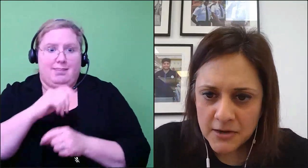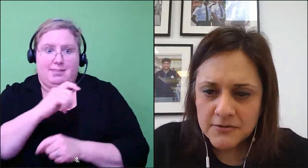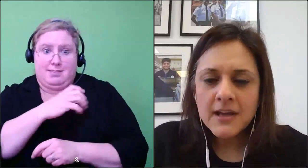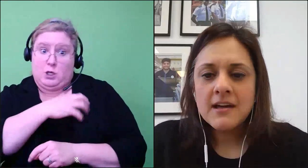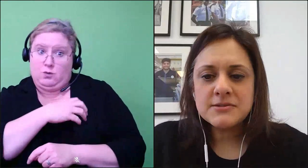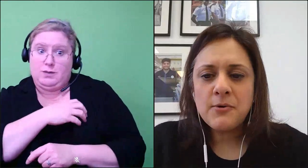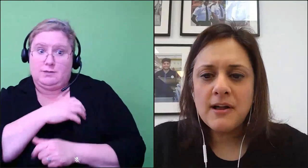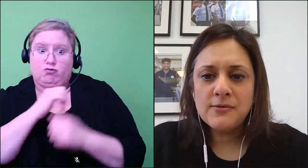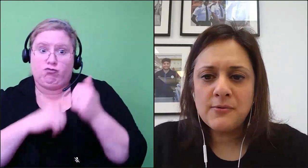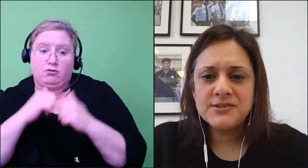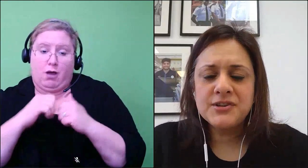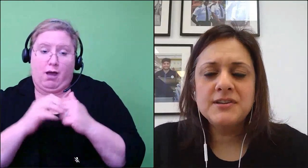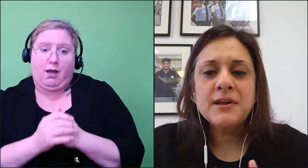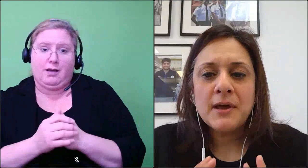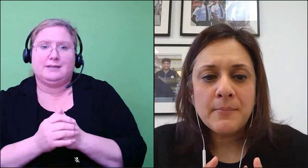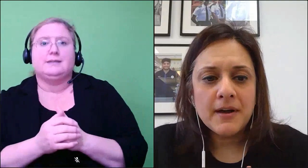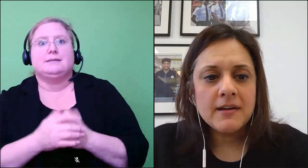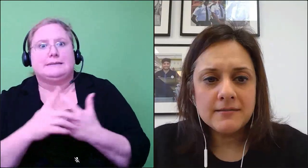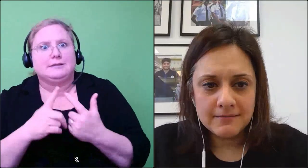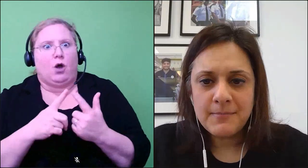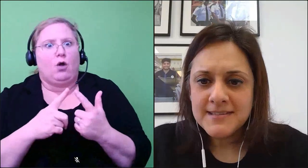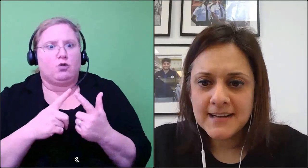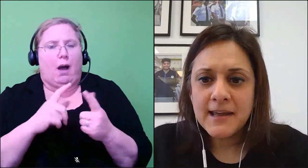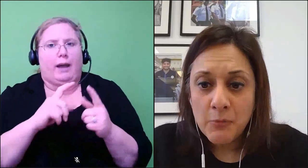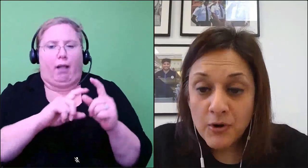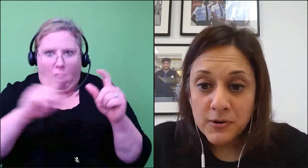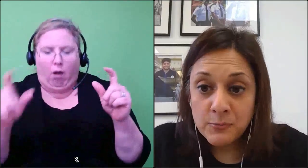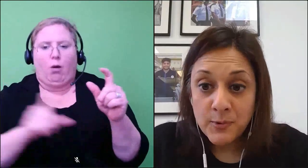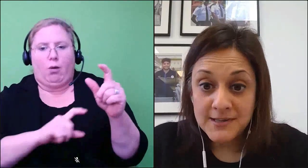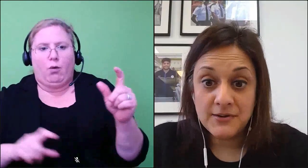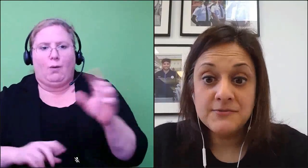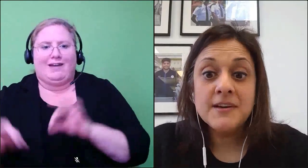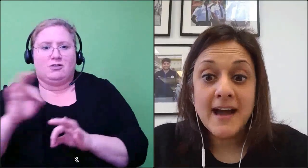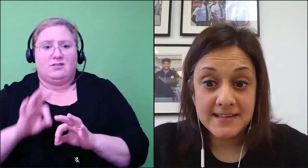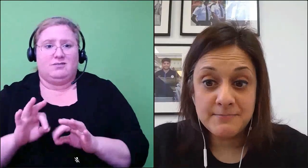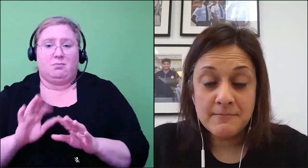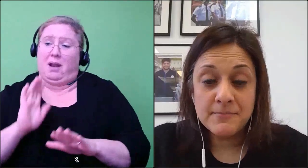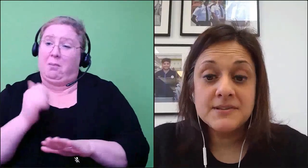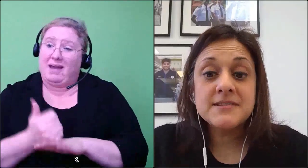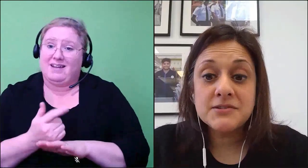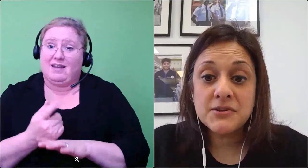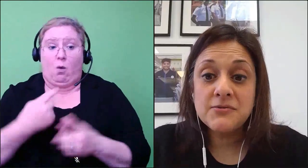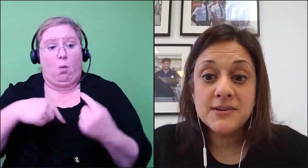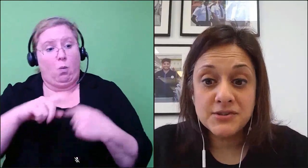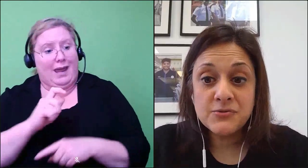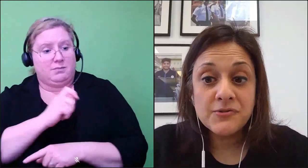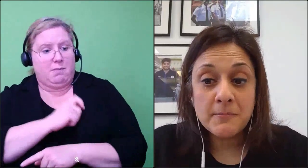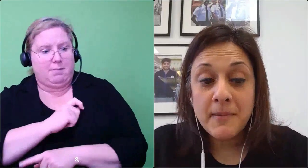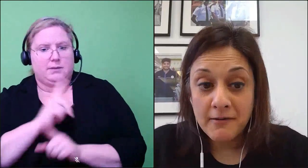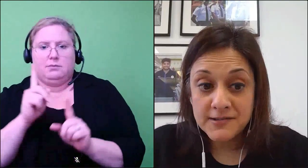So that's quite a long question, but basically what can we do as members to ensure that barriers